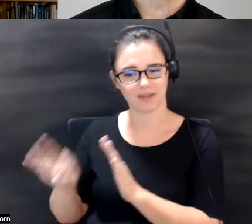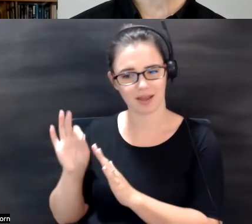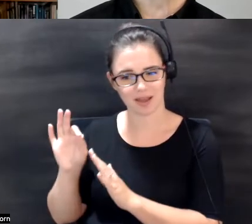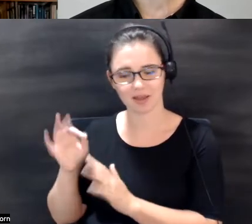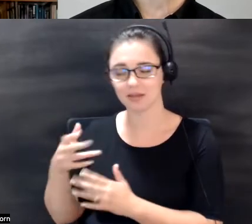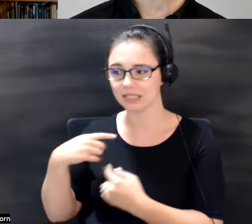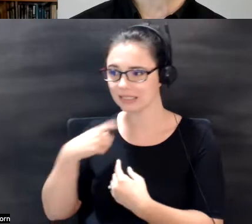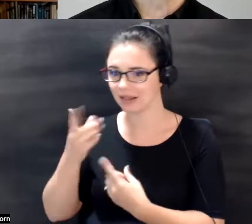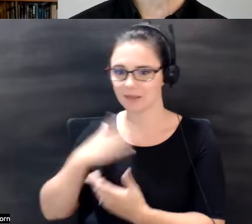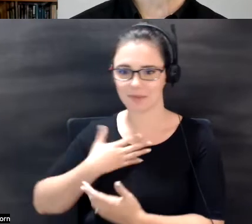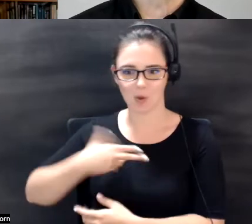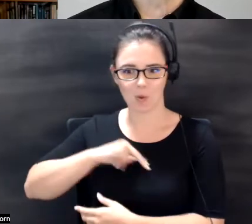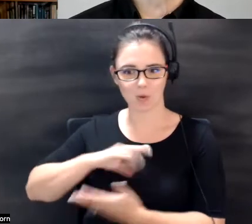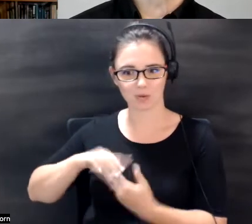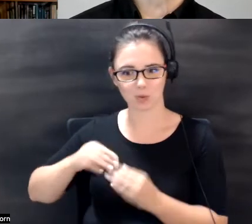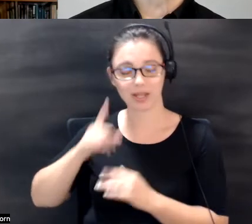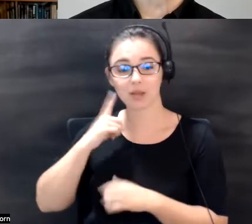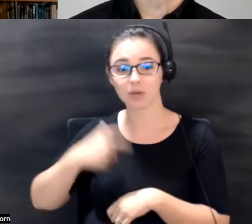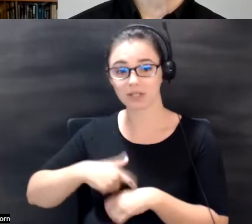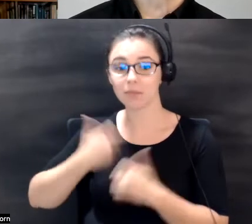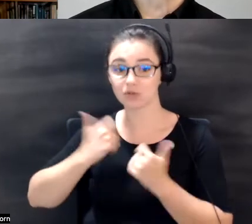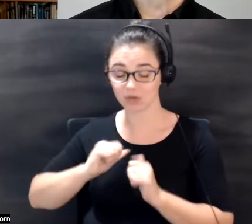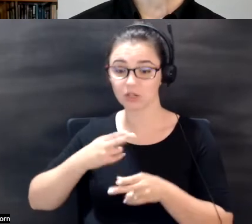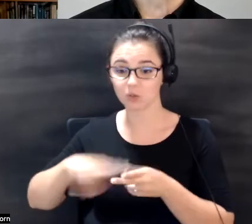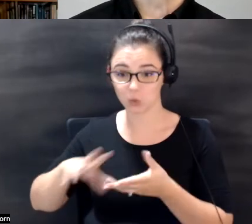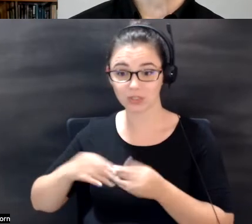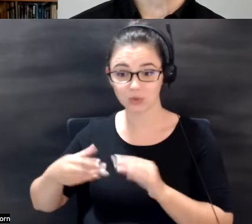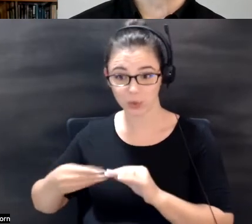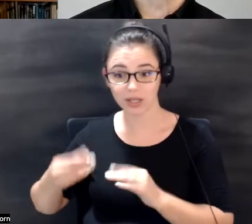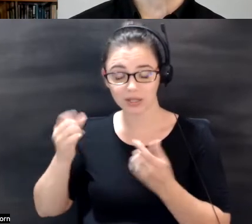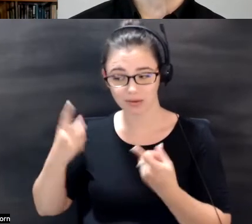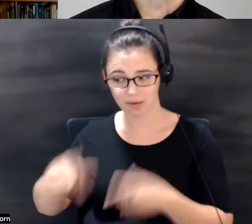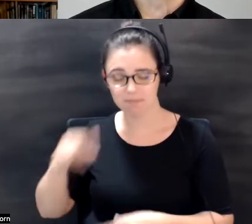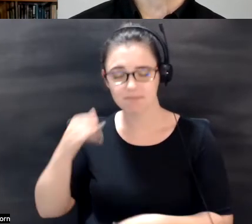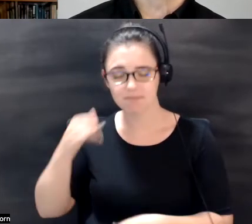I think at one point, I tried to do a short story where I imagined myself in--